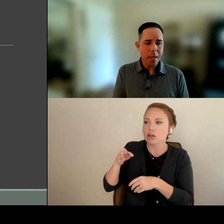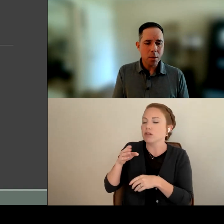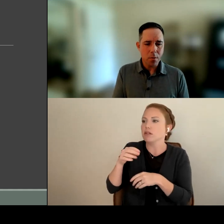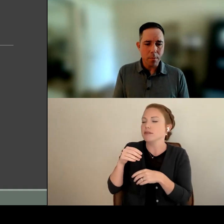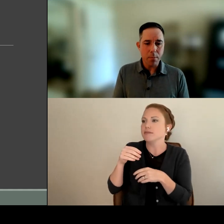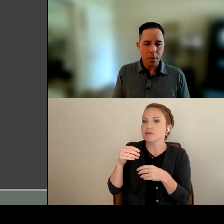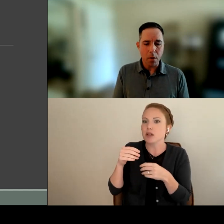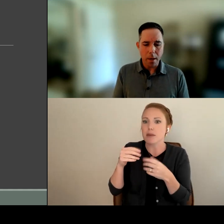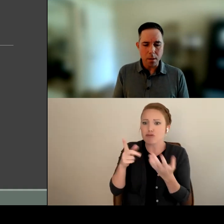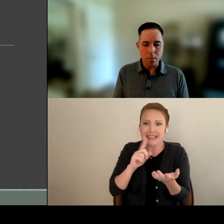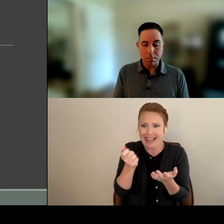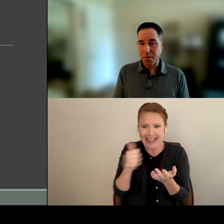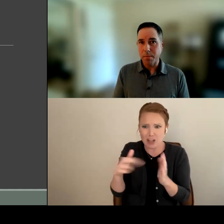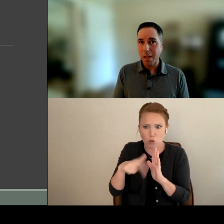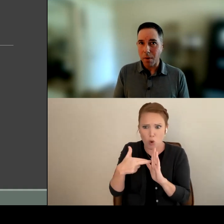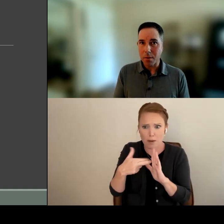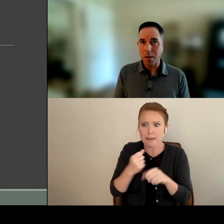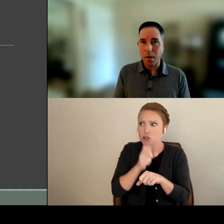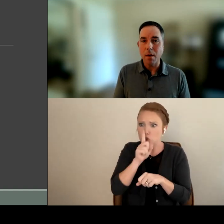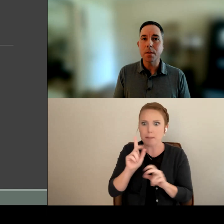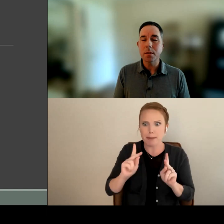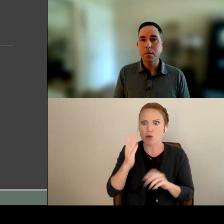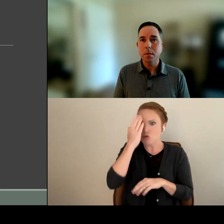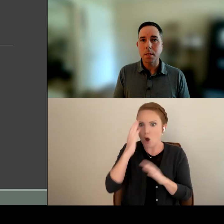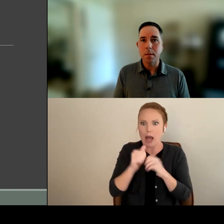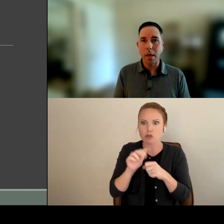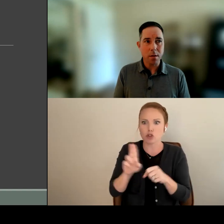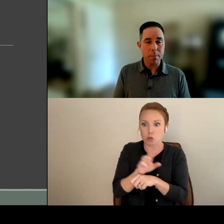But making sure that people know how to use something like Microsoft Office, Microsoft